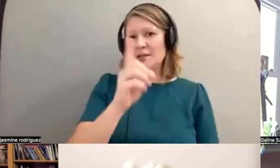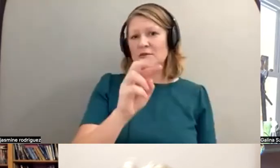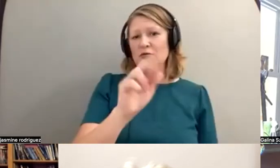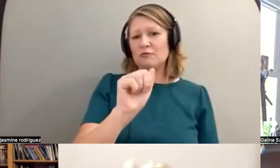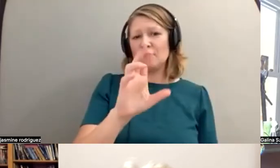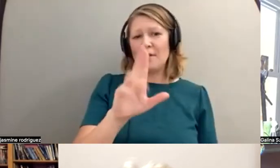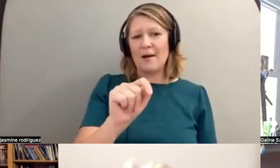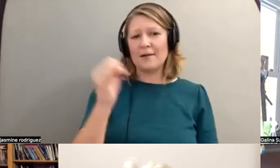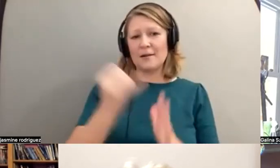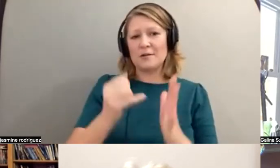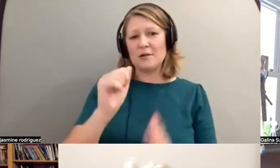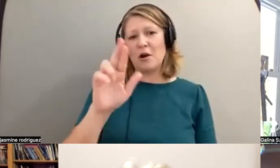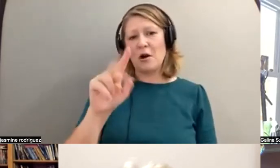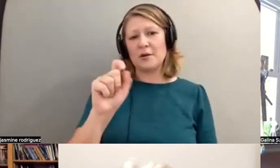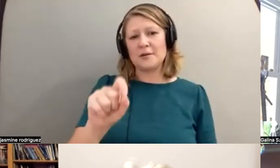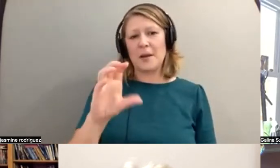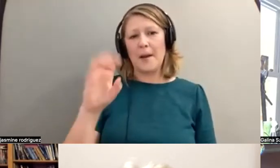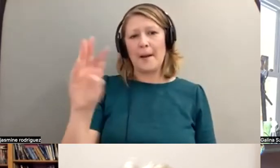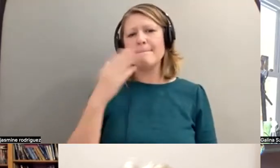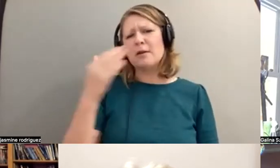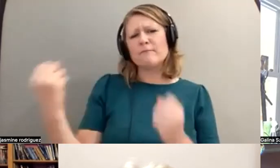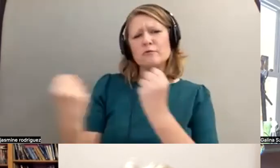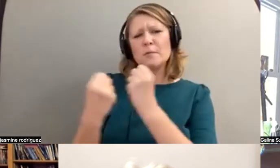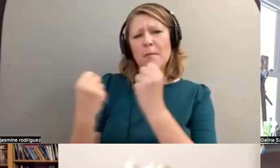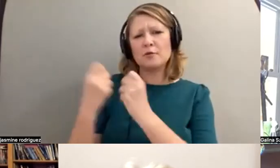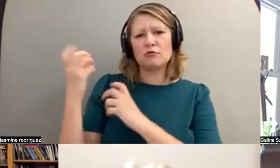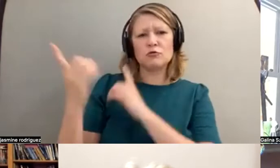And thank you to our current sponsors and donors: Helen Fremont,